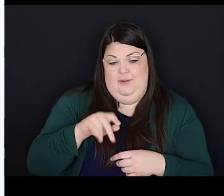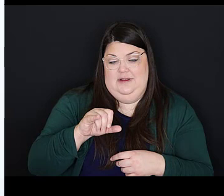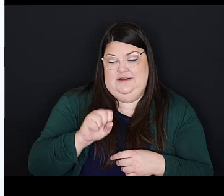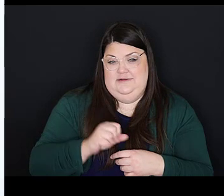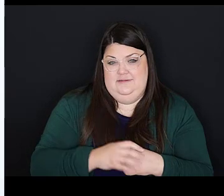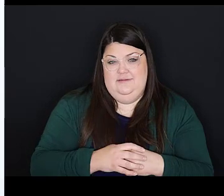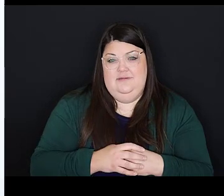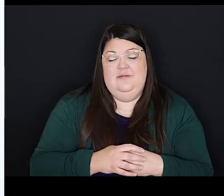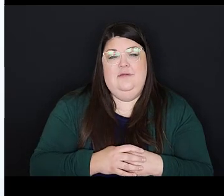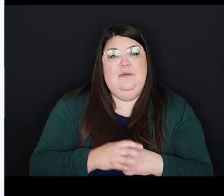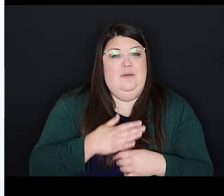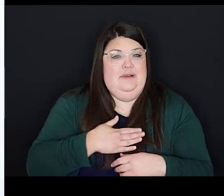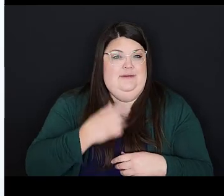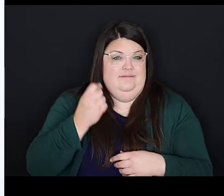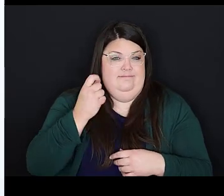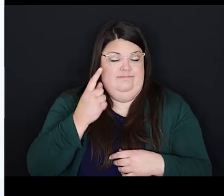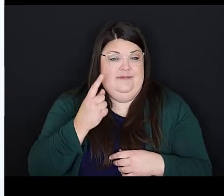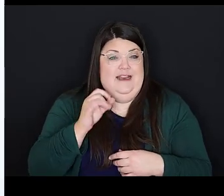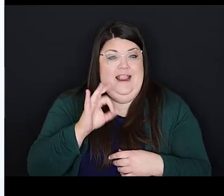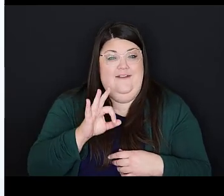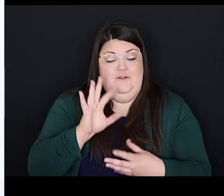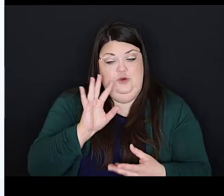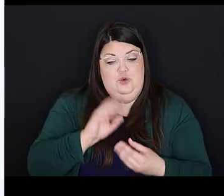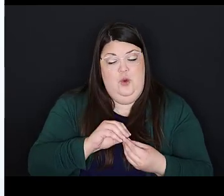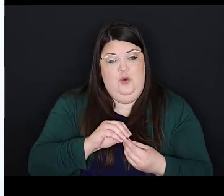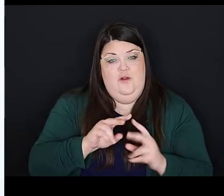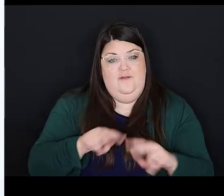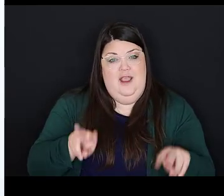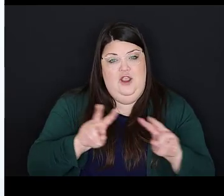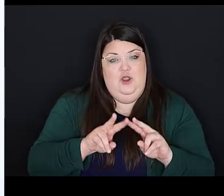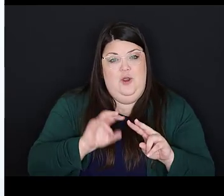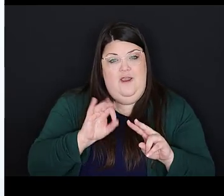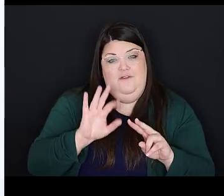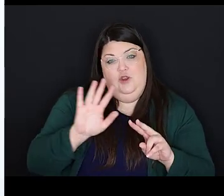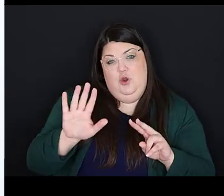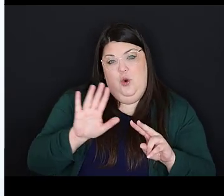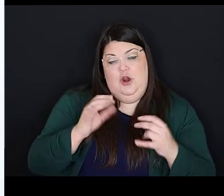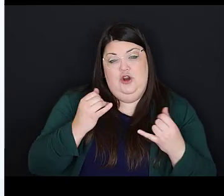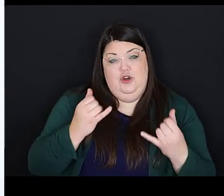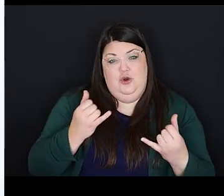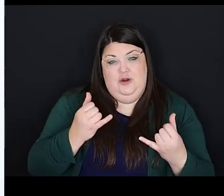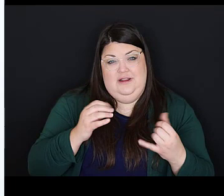Please note that, if the total value of your currently active grants,